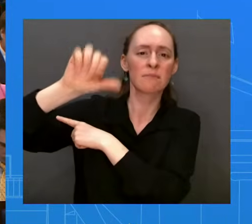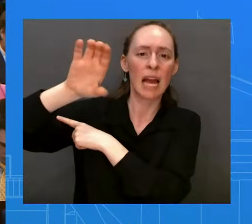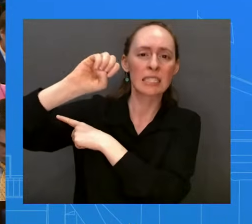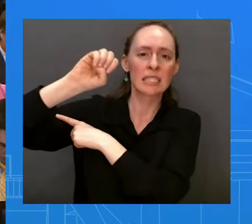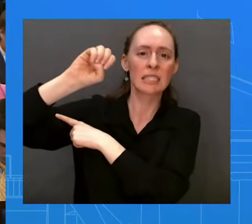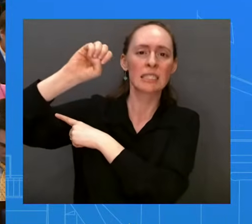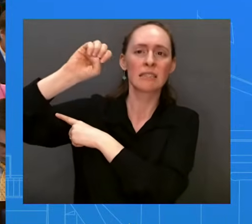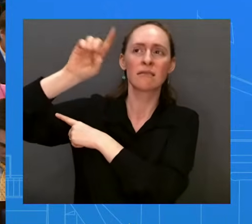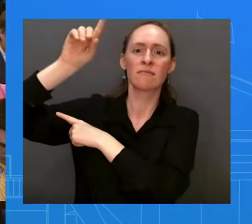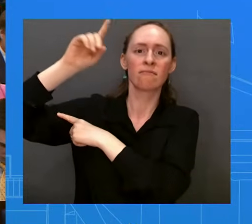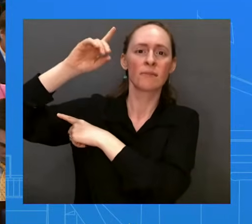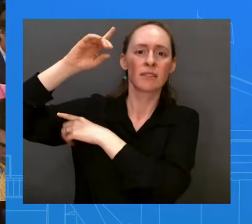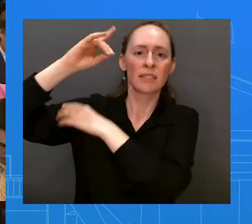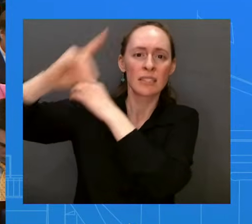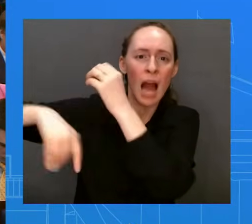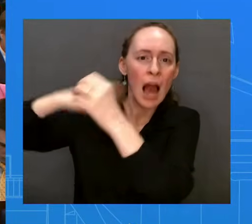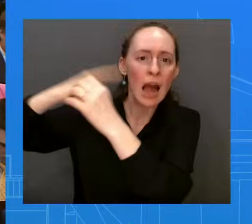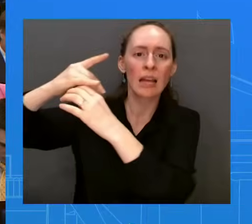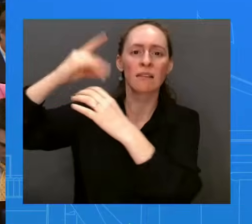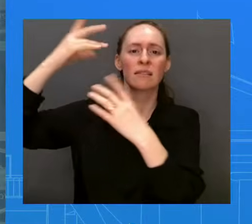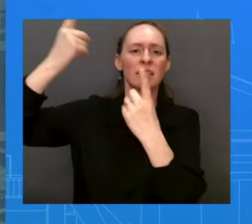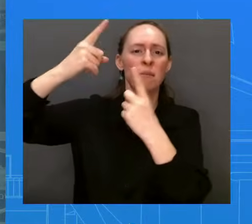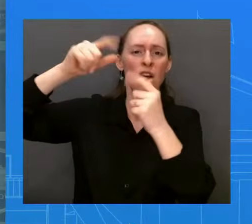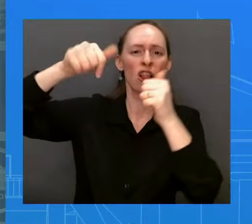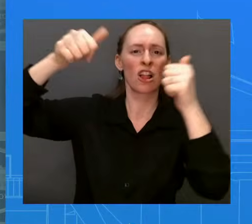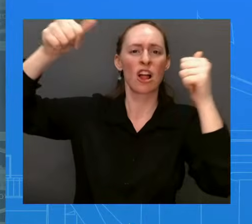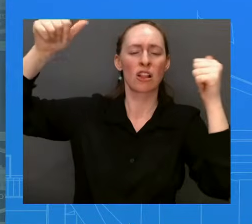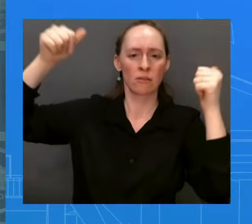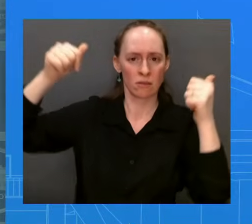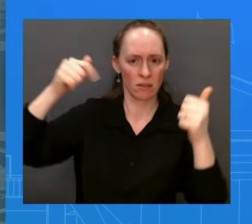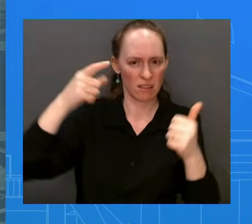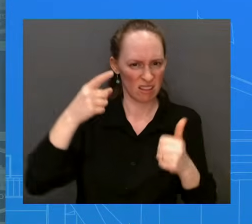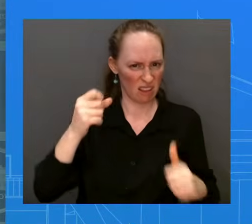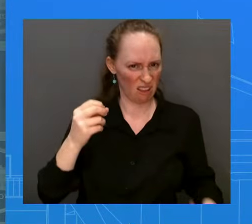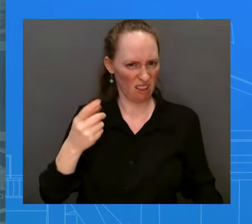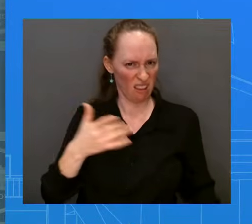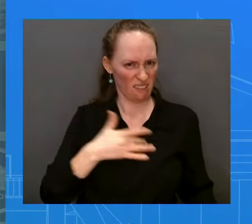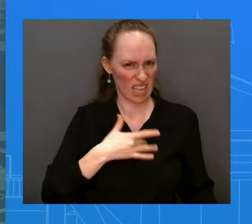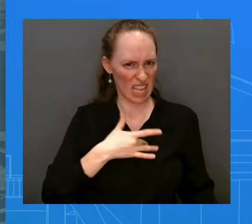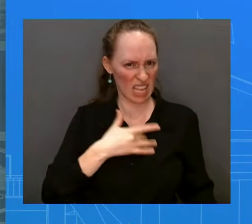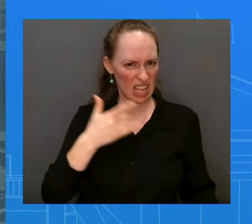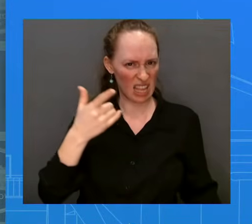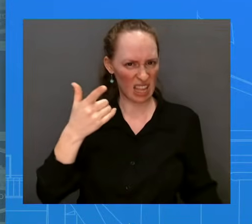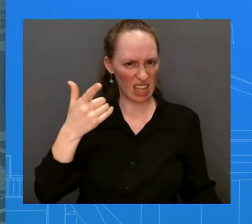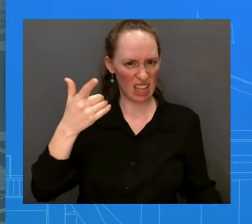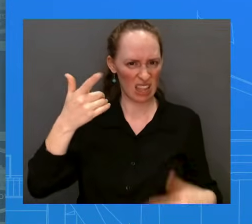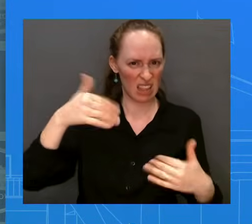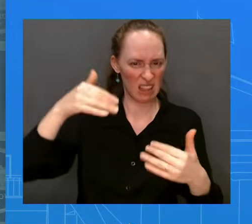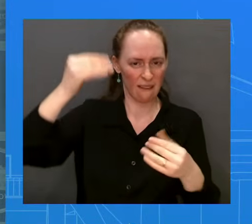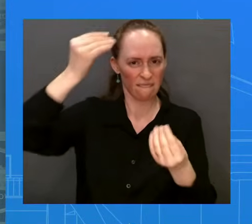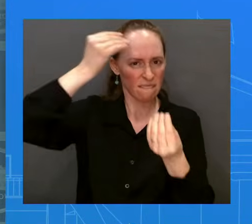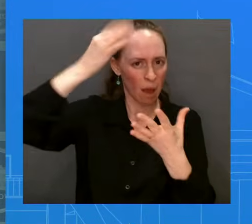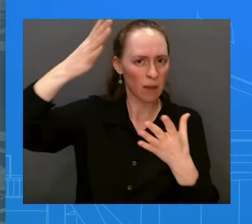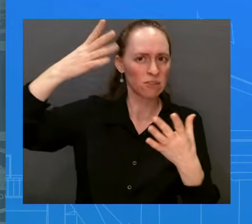that go over, like, dozens of times a day? Mr. Kirby: With the caveat that we haven't fully recovered everything -- though we have recovered some things from the bottom of the --